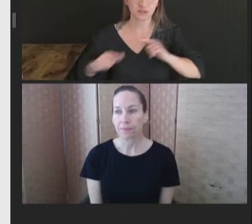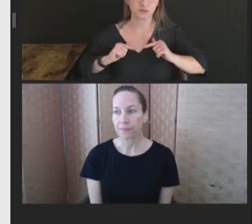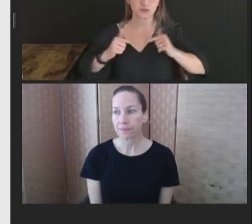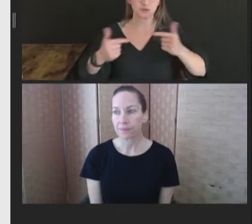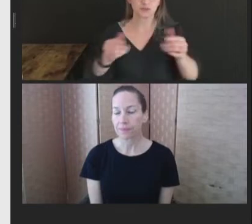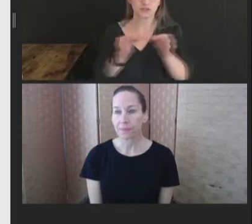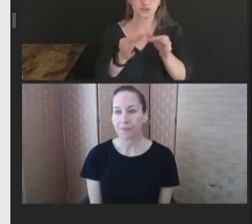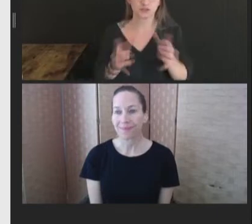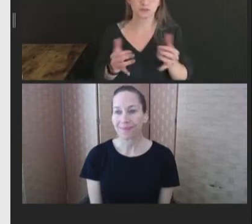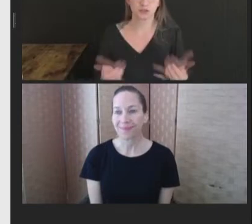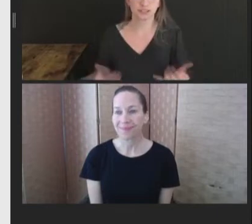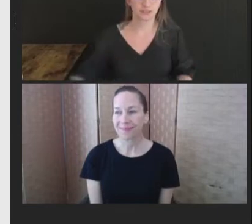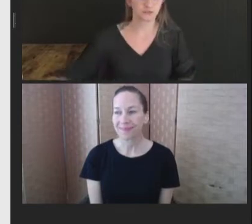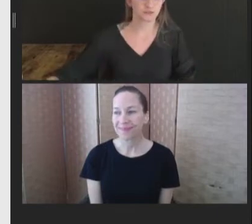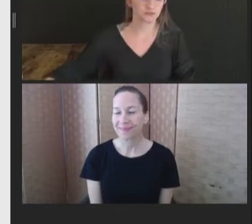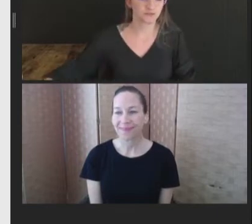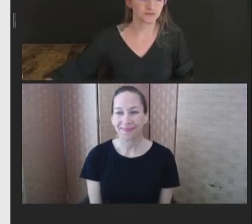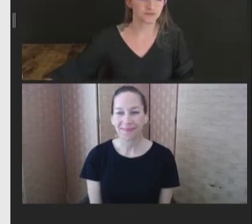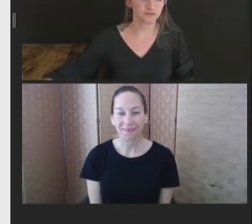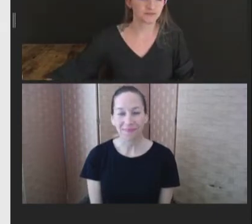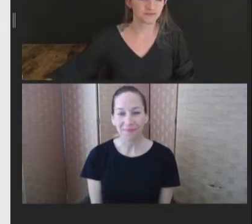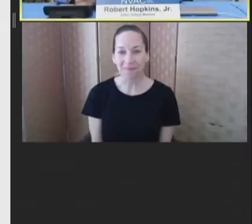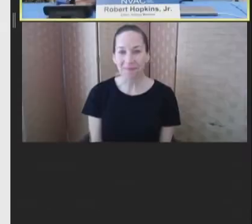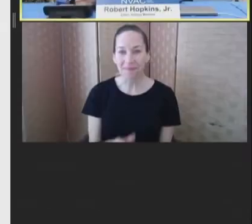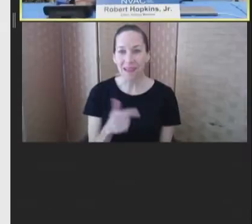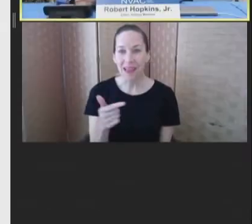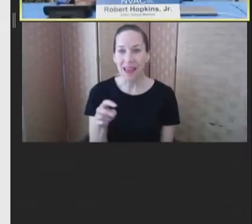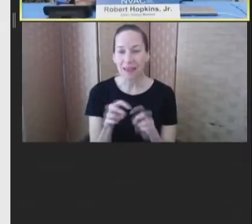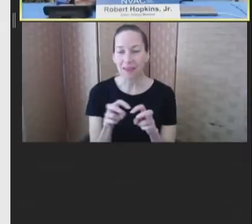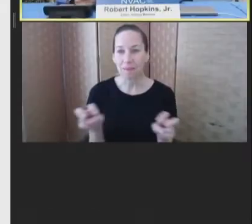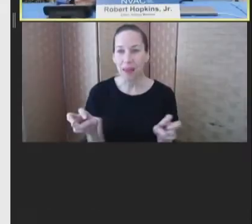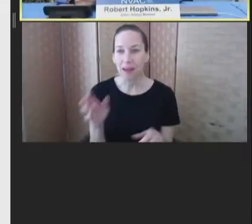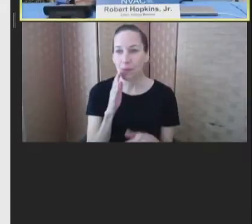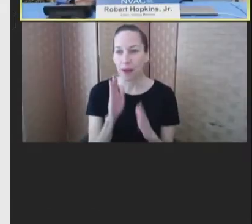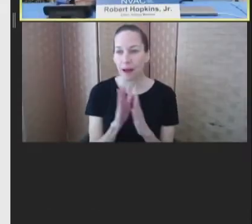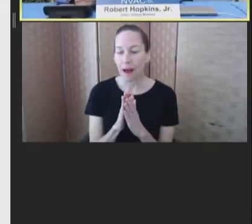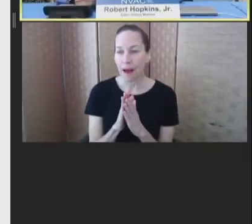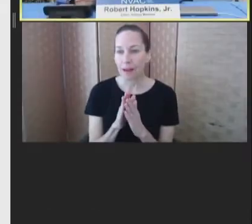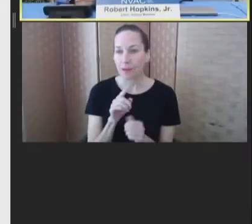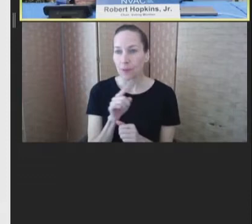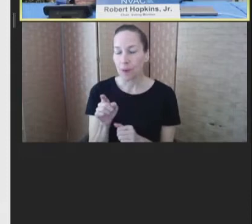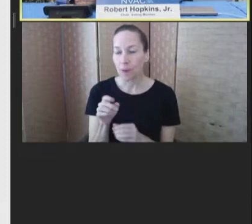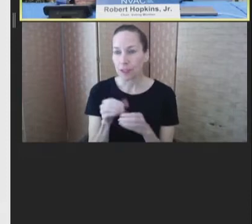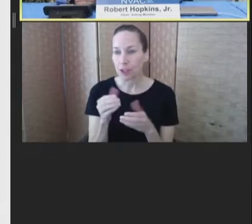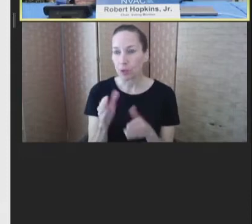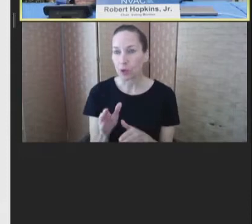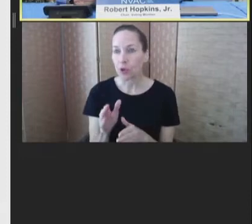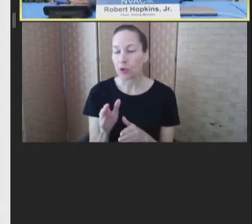Our next panel we'll ask those that are in the room to go ahead and move to the stage, please.